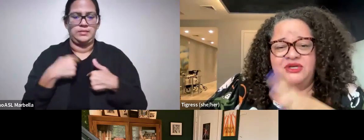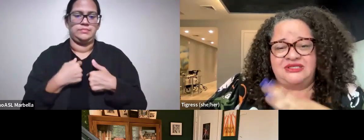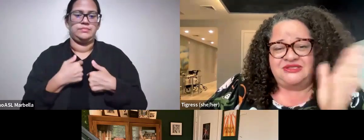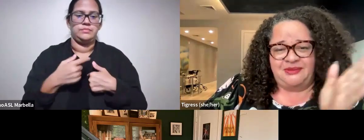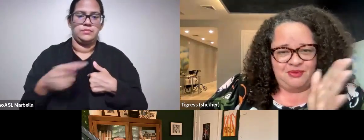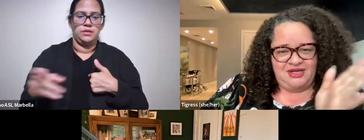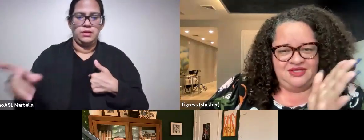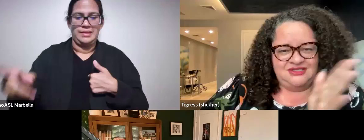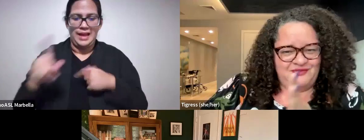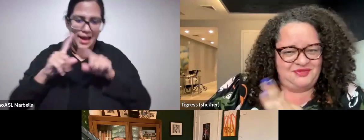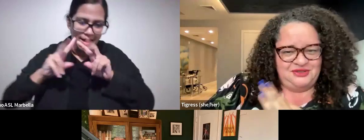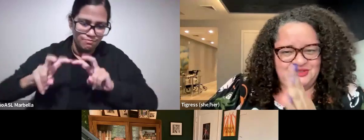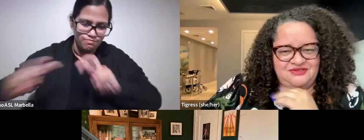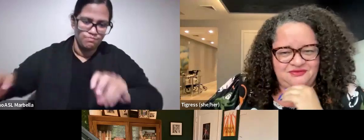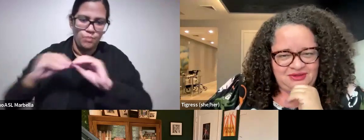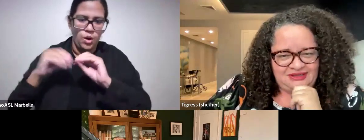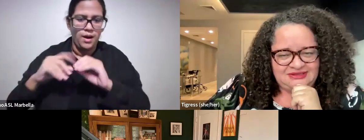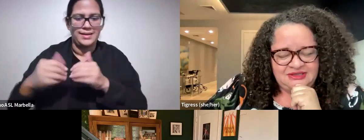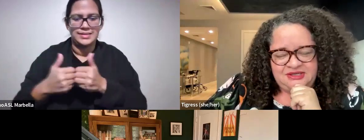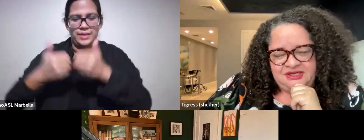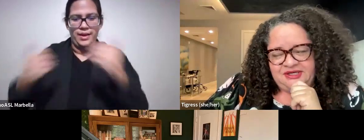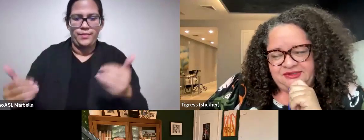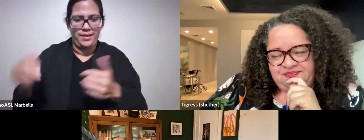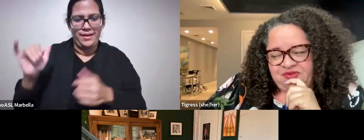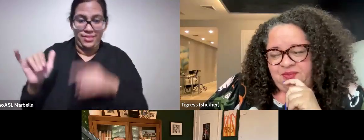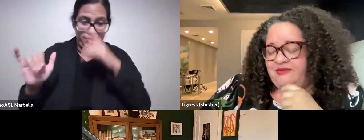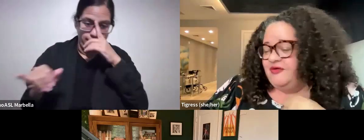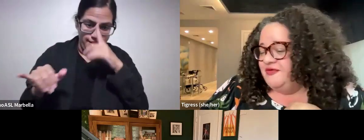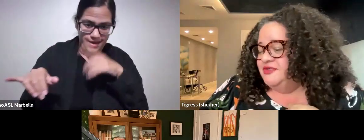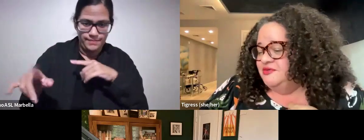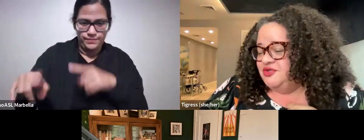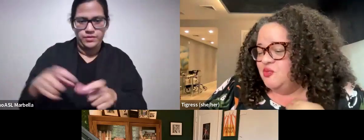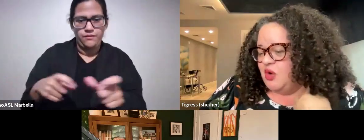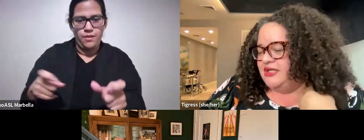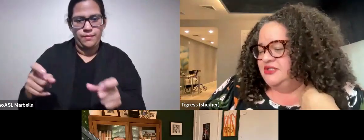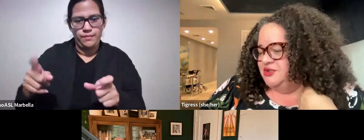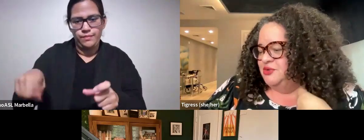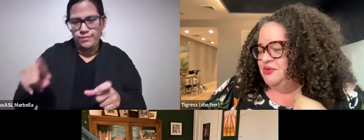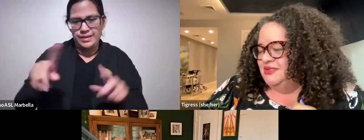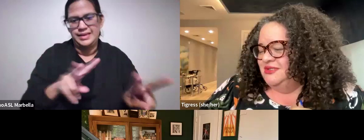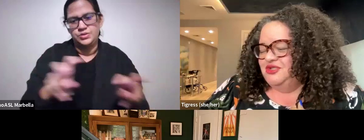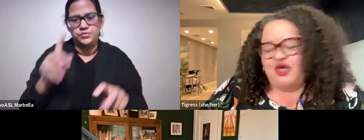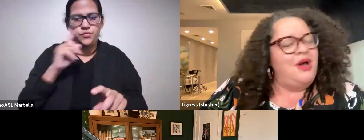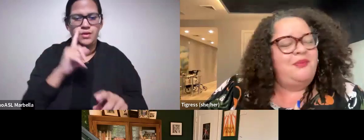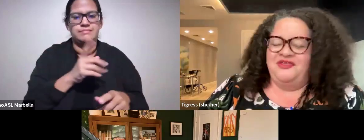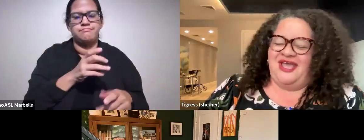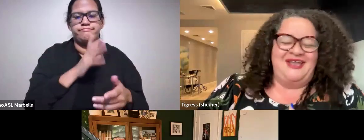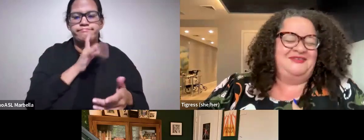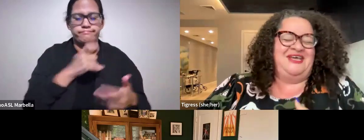and we need to be separating this from the issues of civil rights. But for folks who do want to show up with an annotated